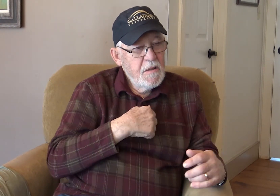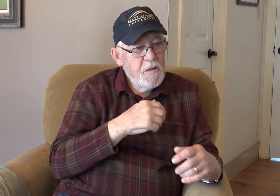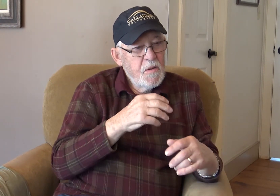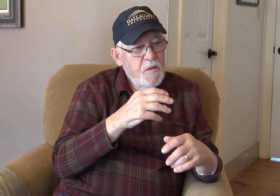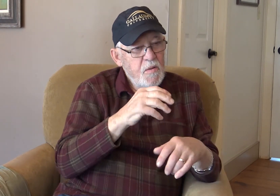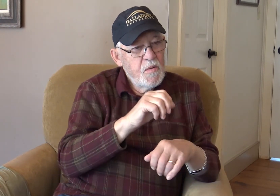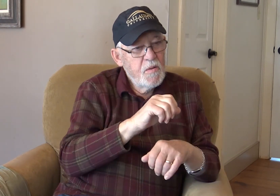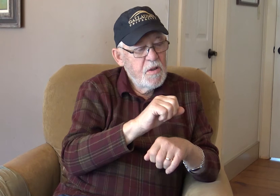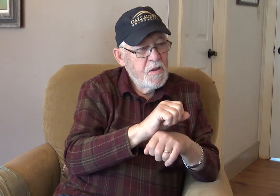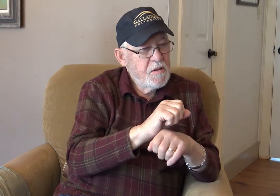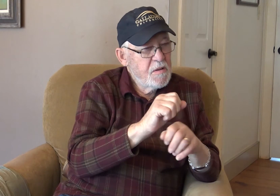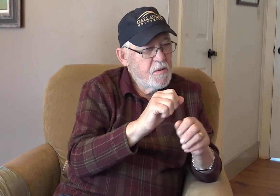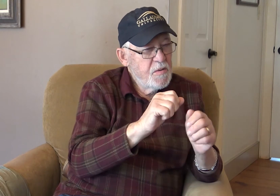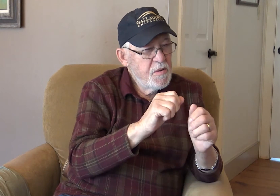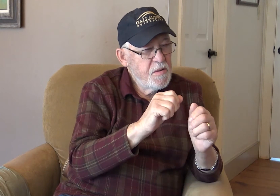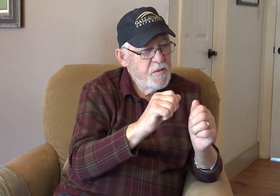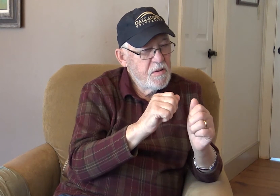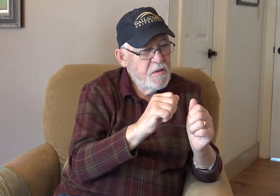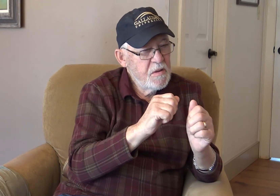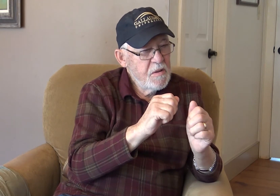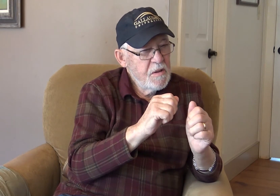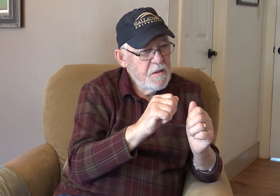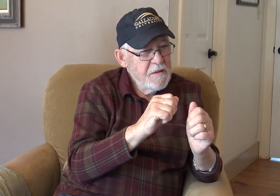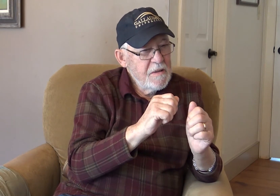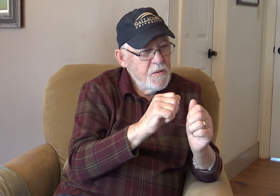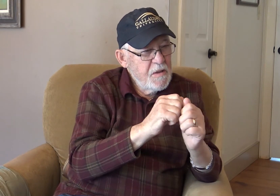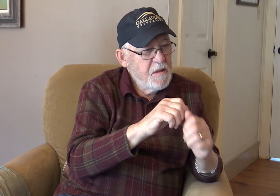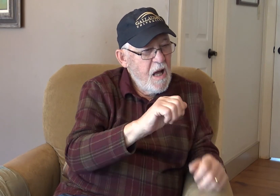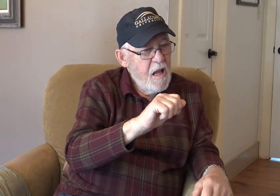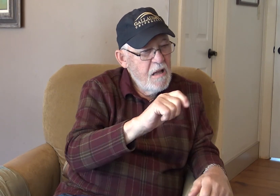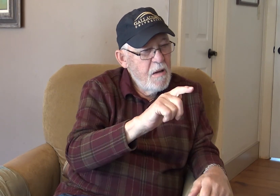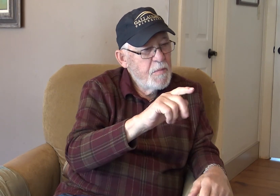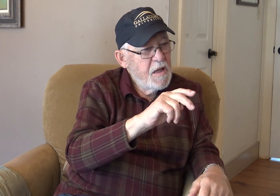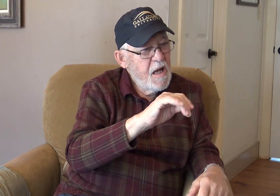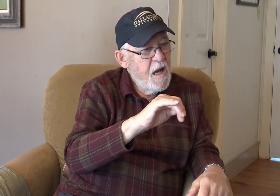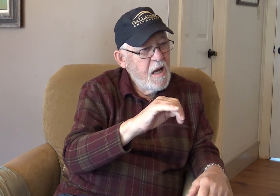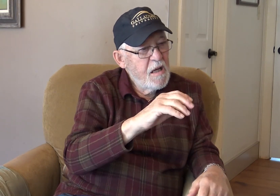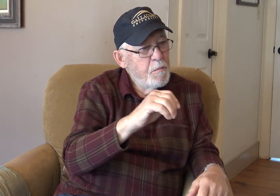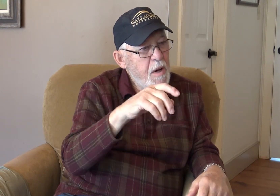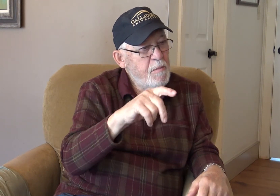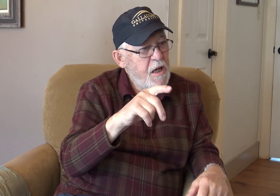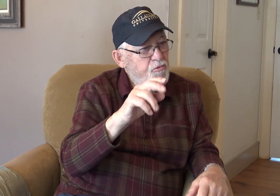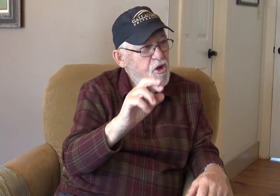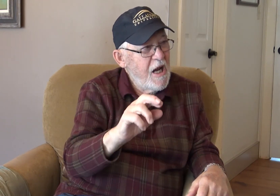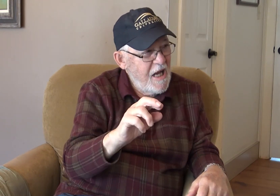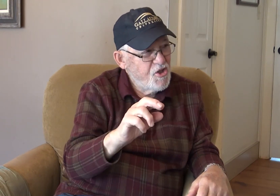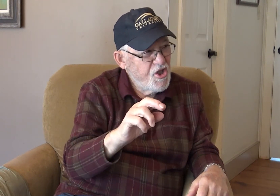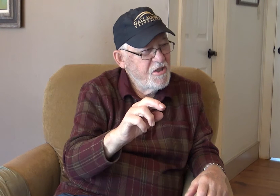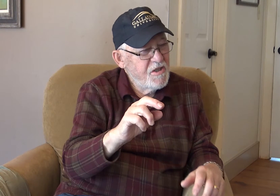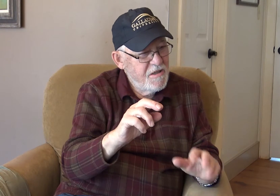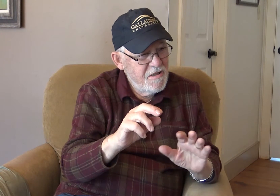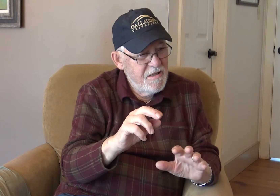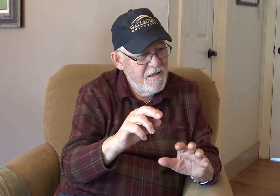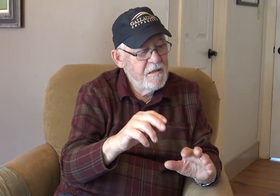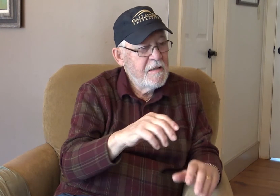I worked with alumni and PR [Public Relations].